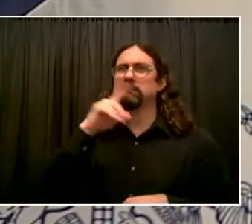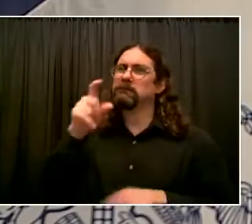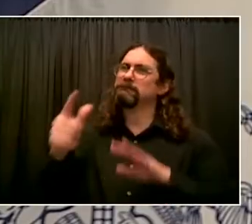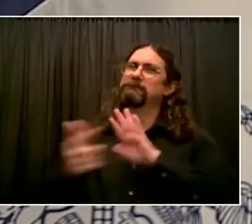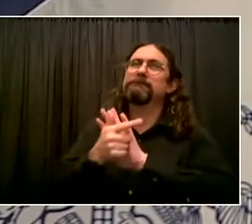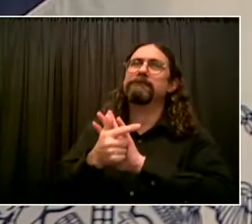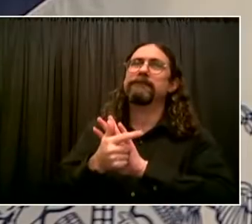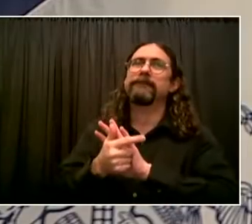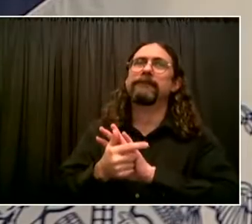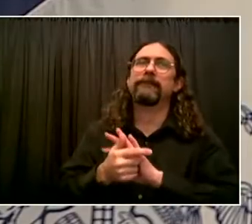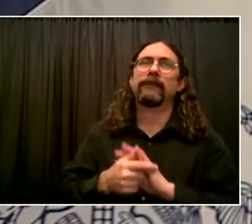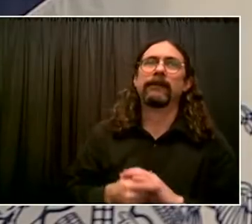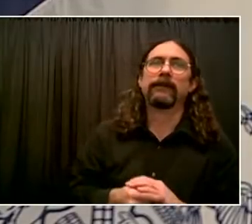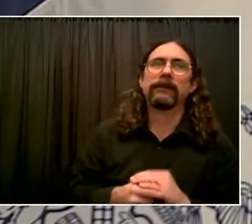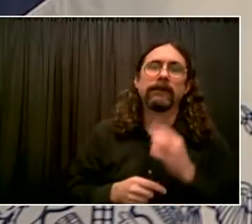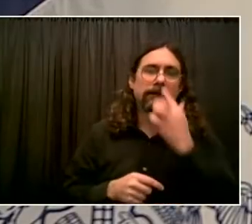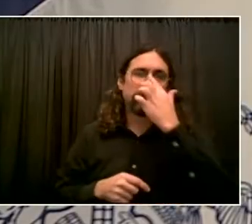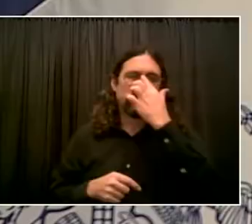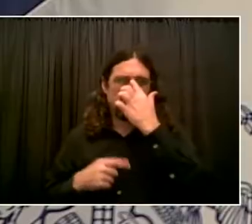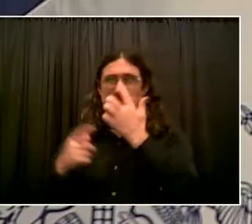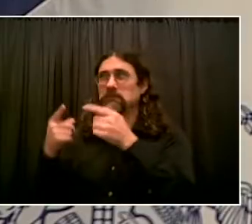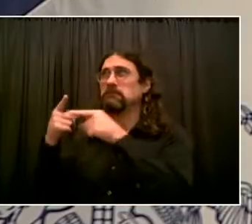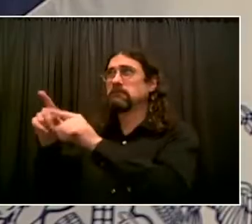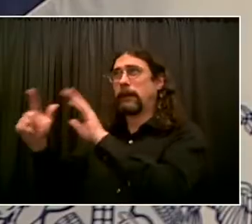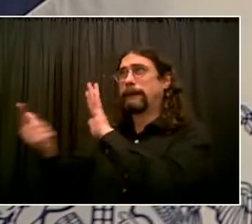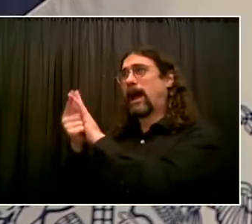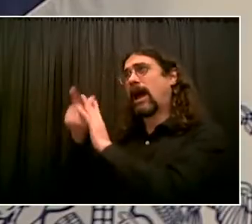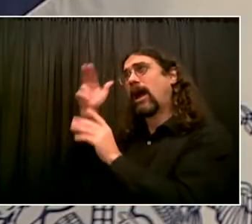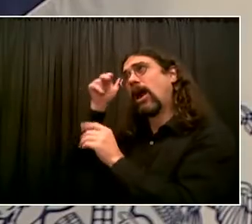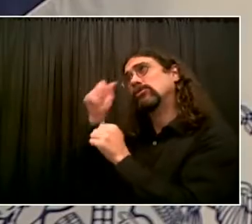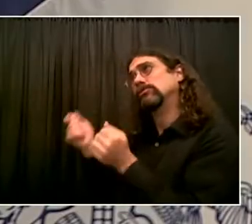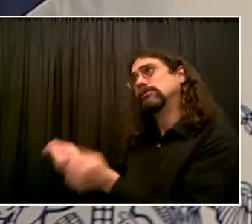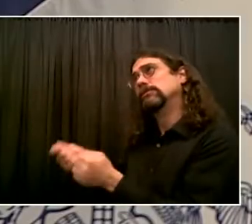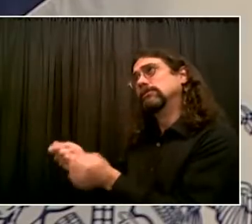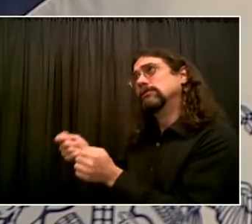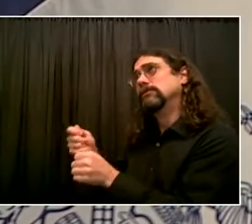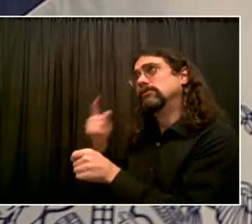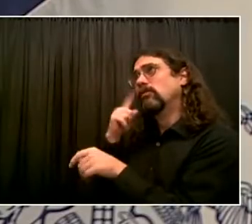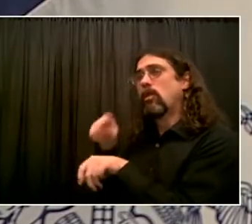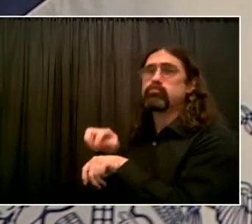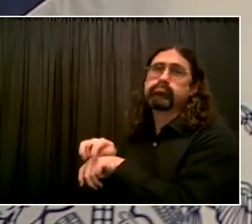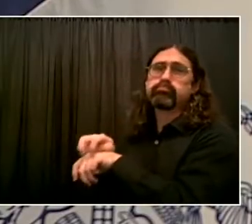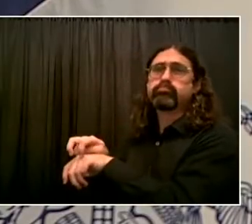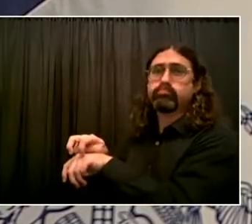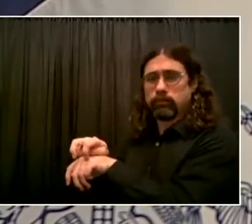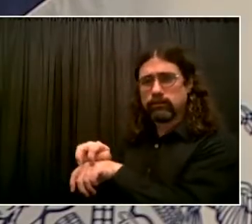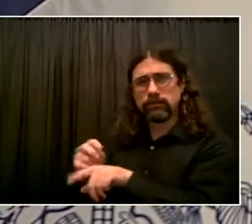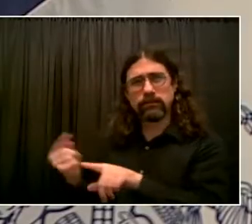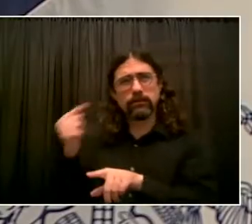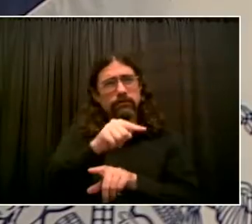SHOULD BE BANNED AS WELL. WHAT ROLE WOULD YOU PLAY BANNING THEM STATEWIDE IF THAT